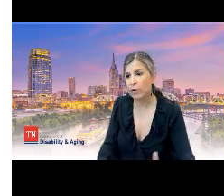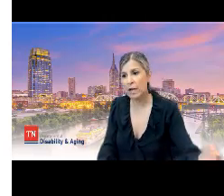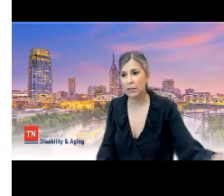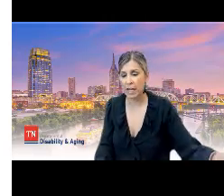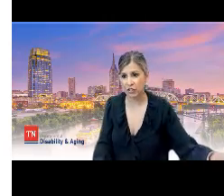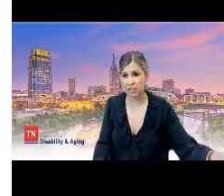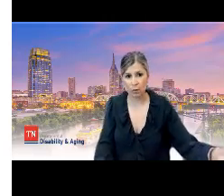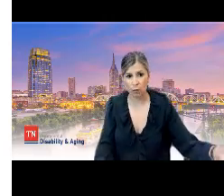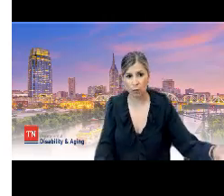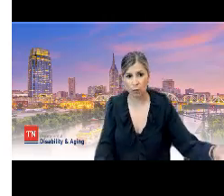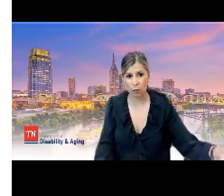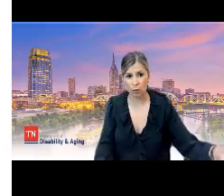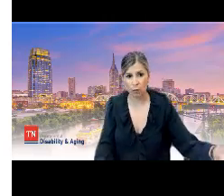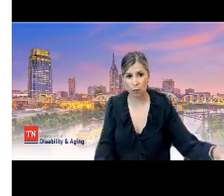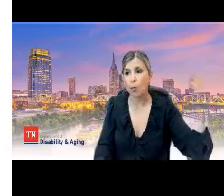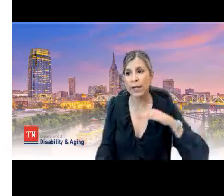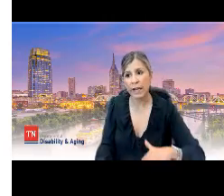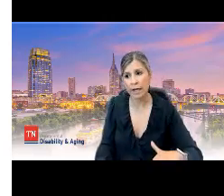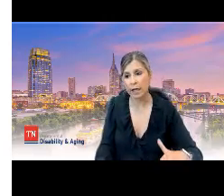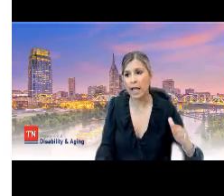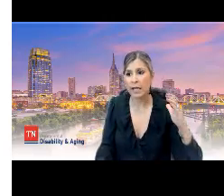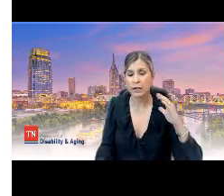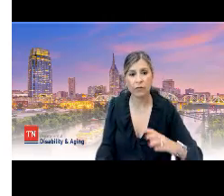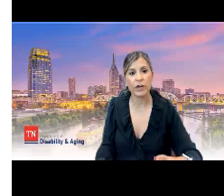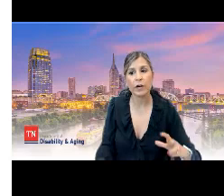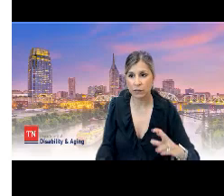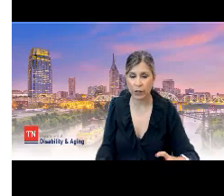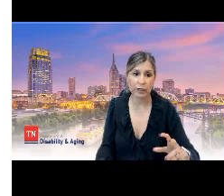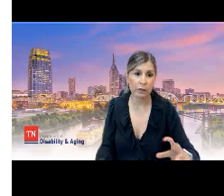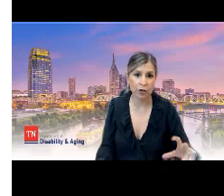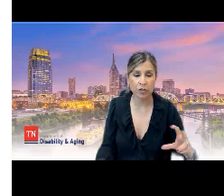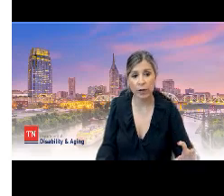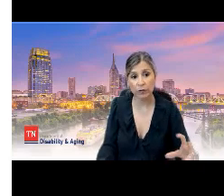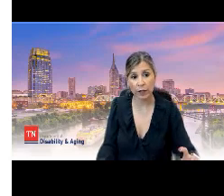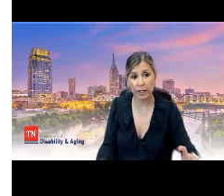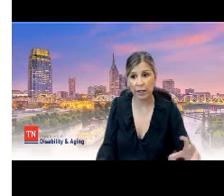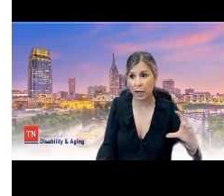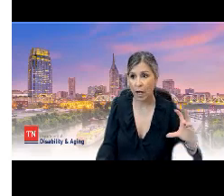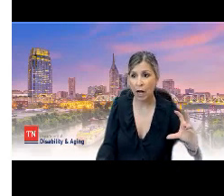So here's how the aging network works. We get a very, very large amount of funding from,